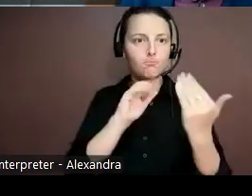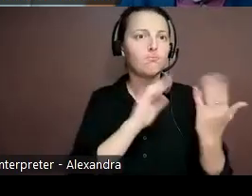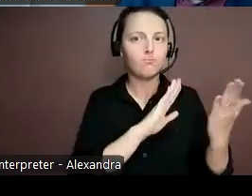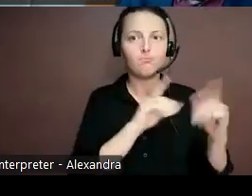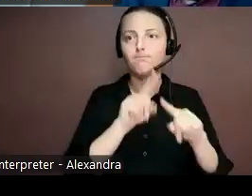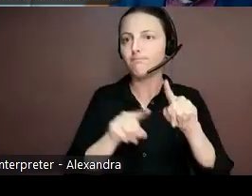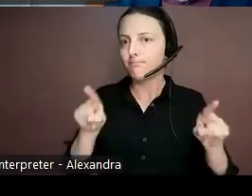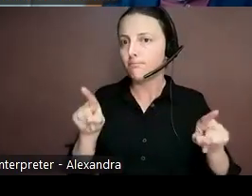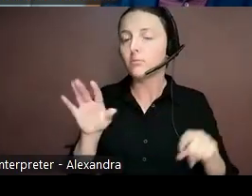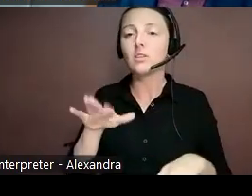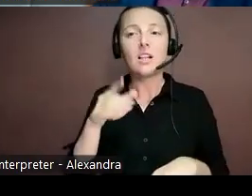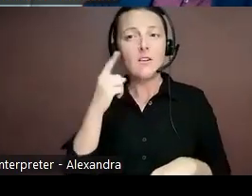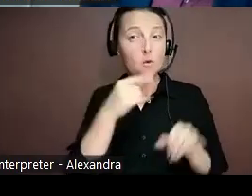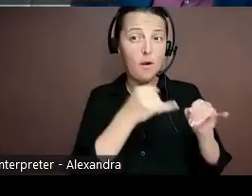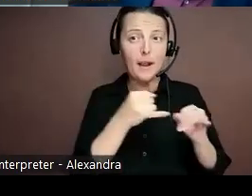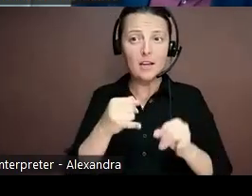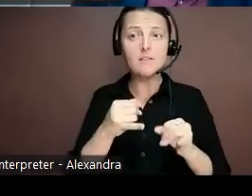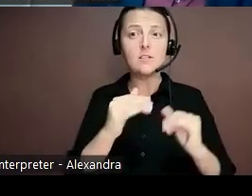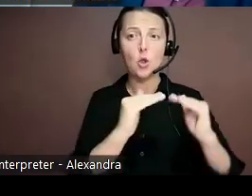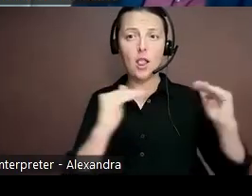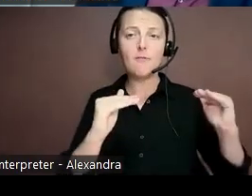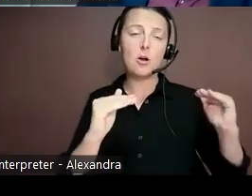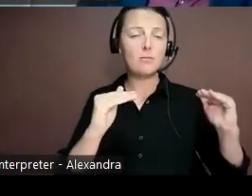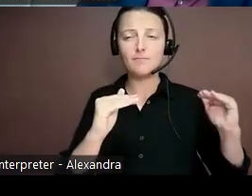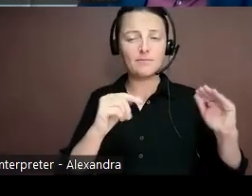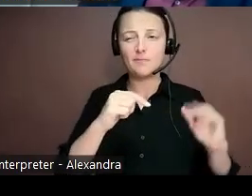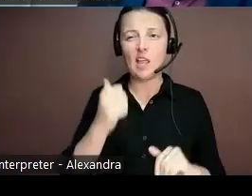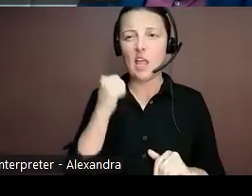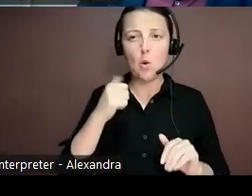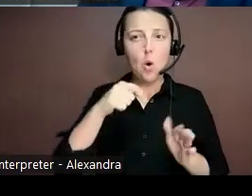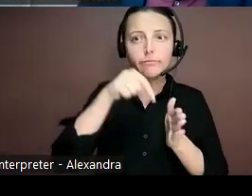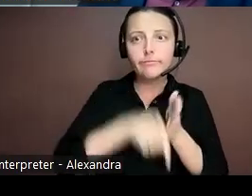um I'm not going to go into too much detail about this like um you know obviously like part of what